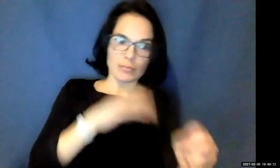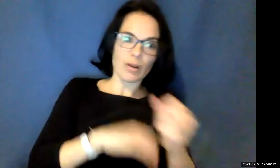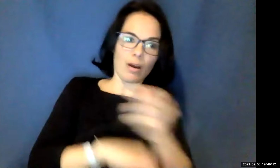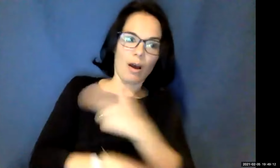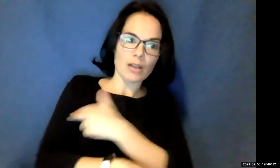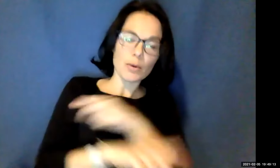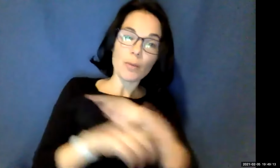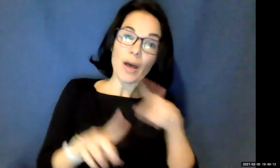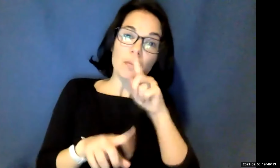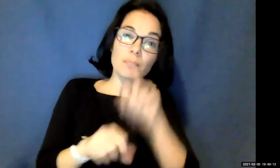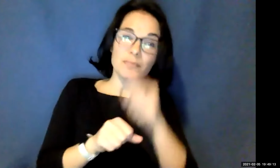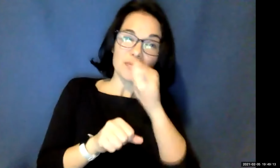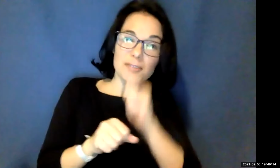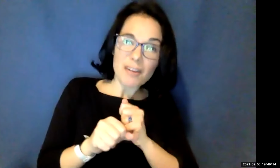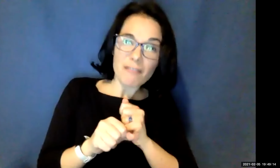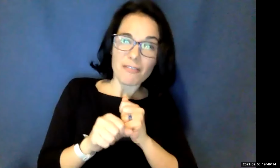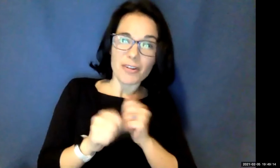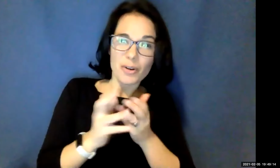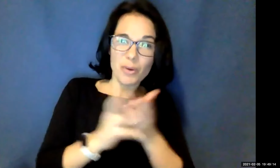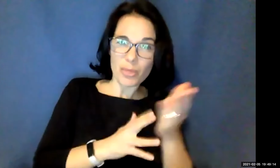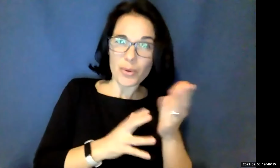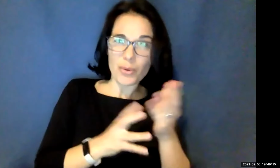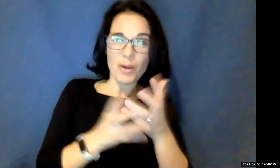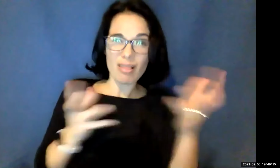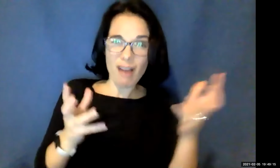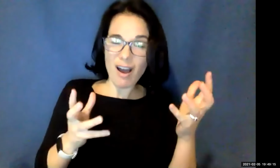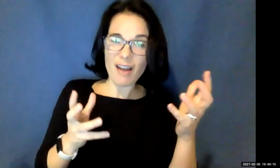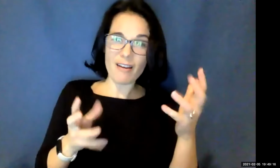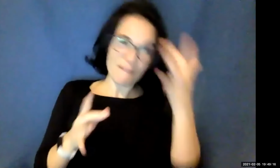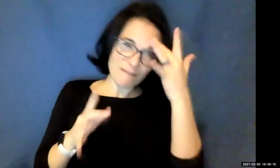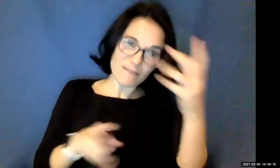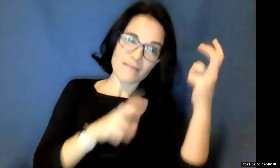And some people – and this is not talked about enough, but some people have these long